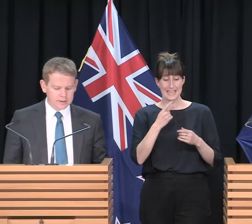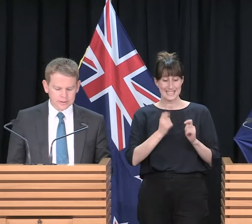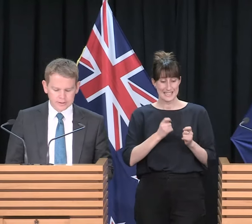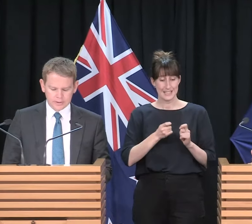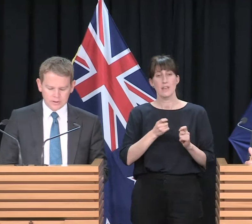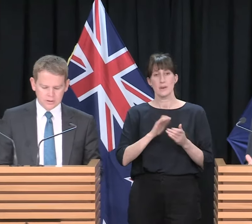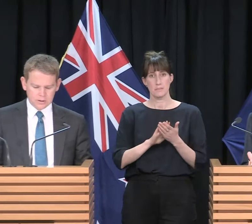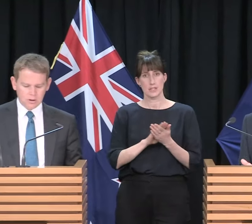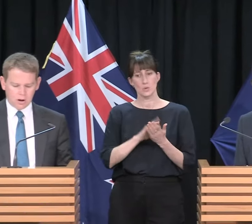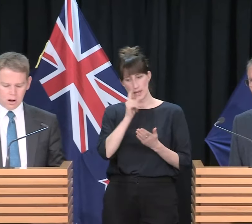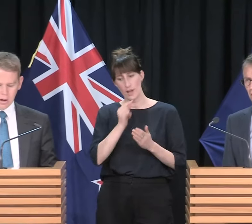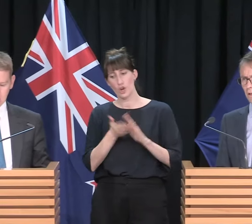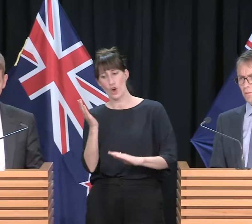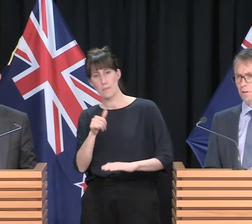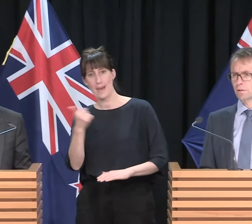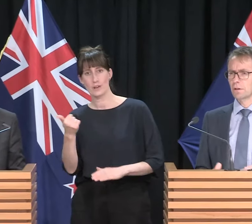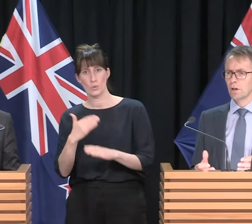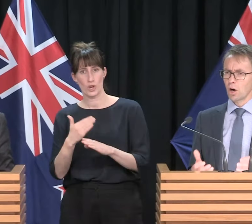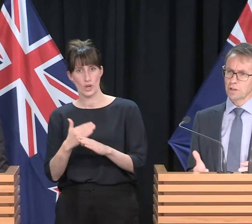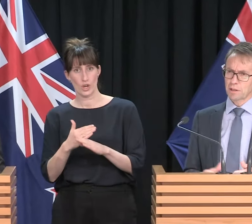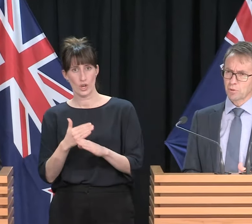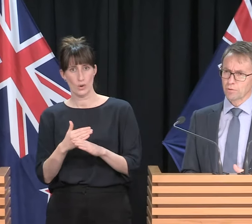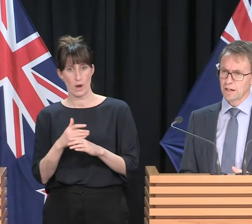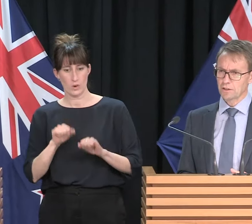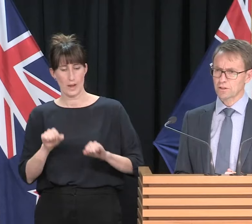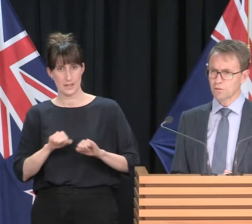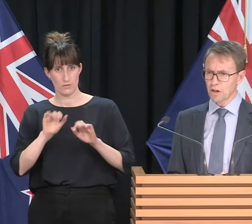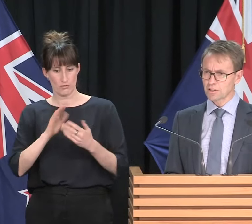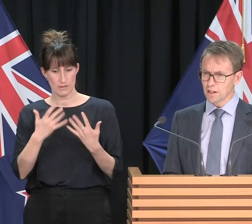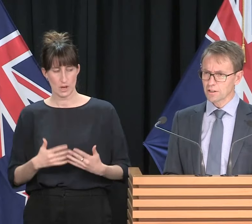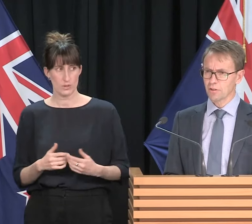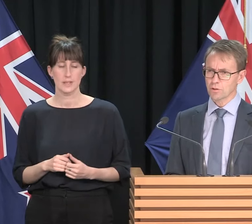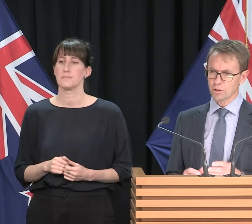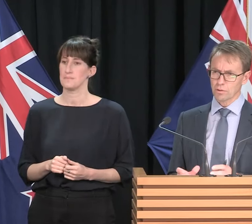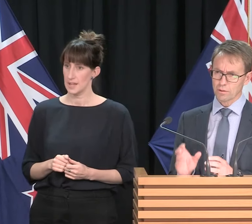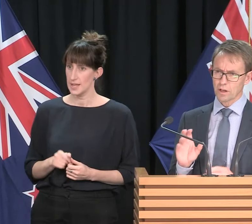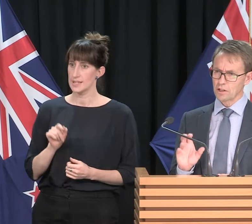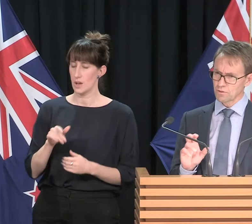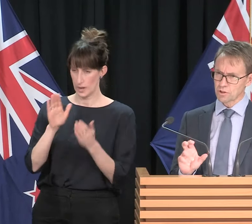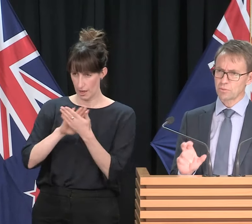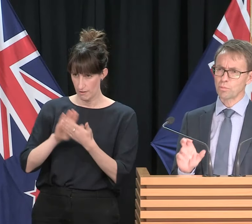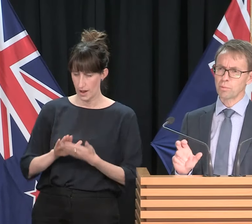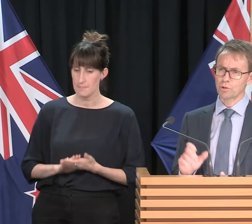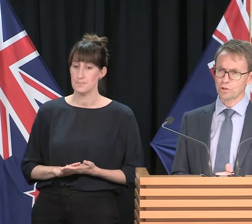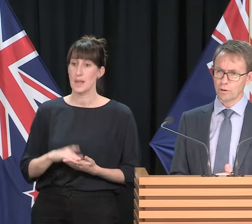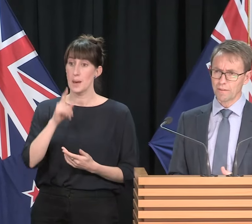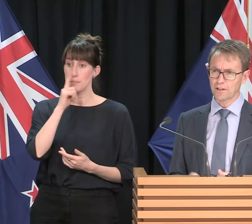Likewise, in Canterbury over the weekend, there will be an additional centre in Christchurch and we will publicise the venue for that,